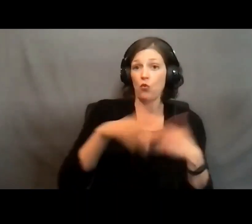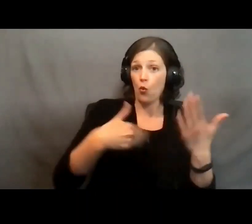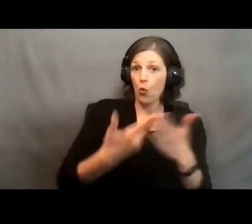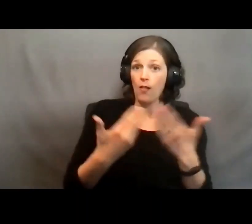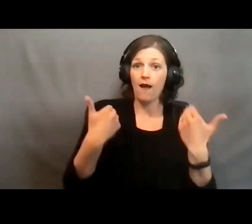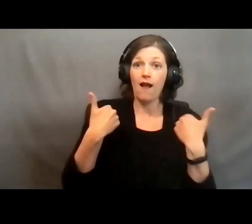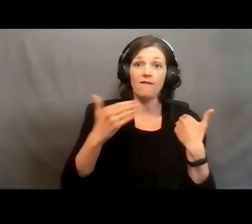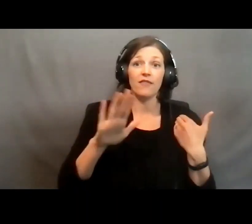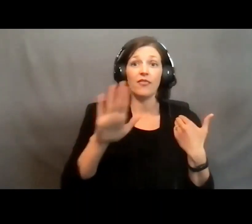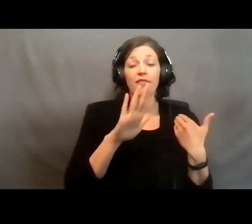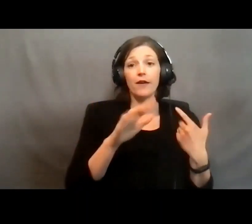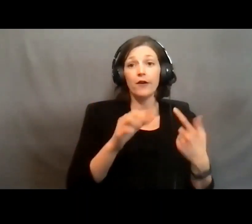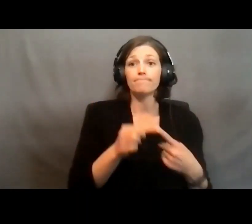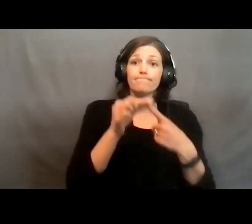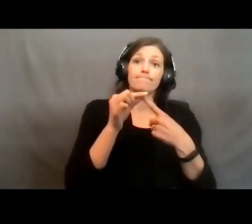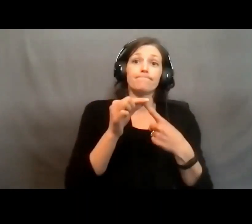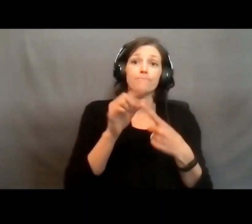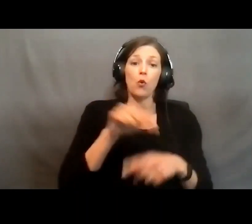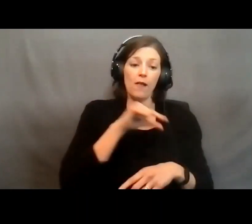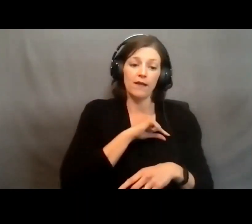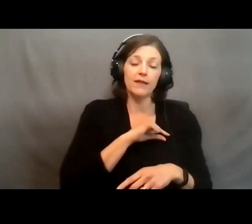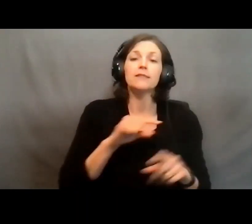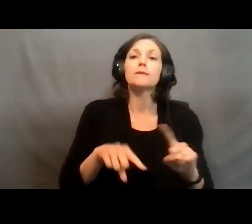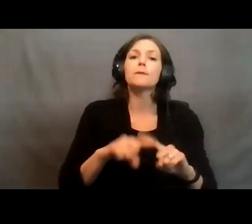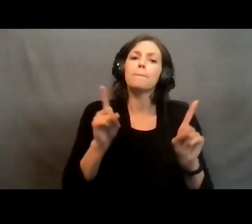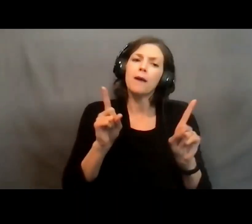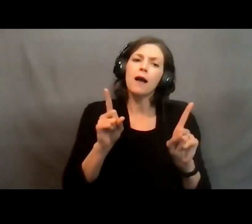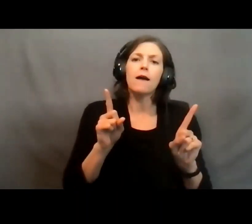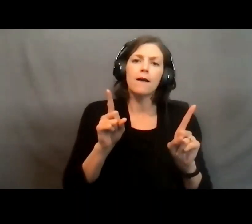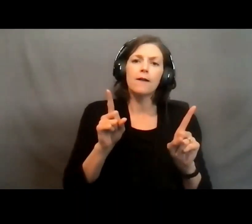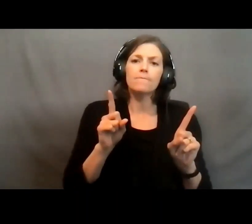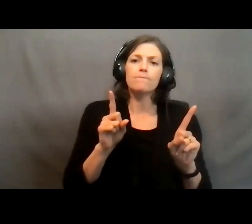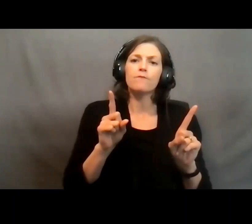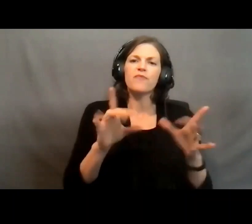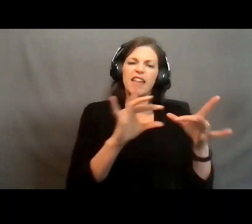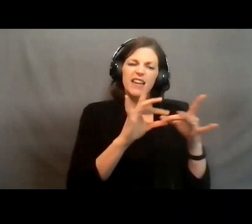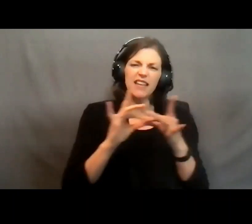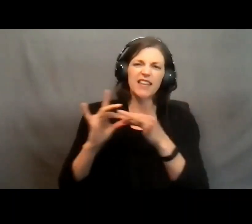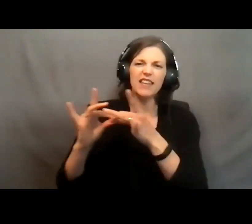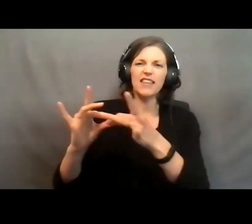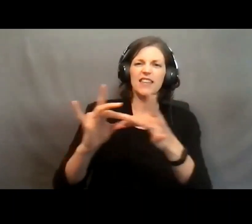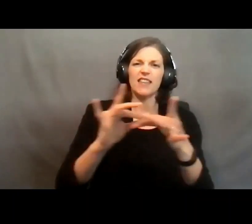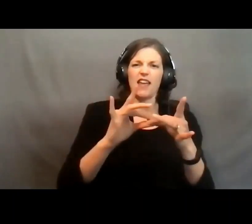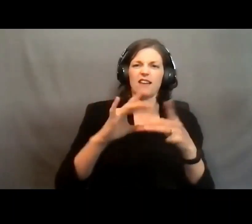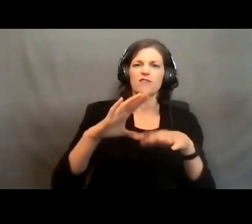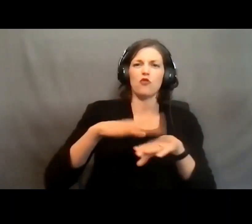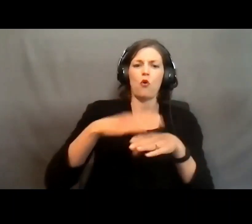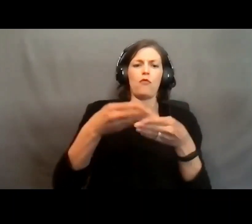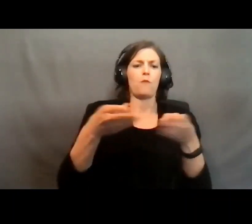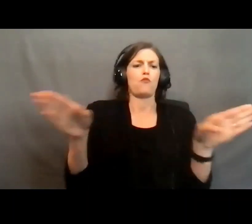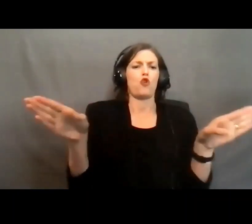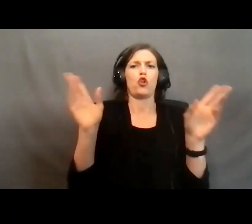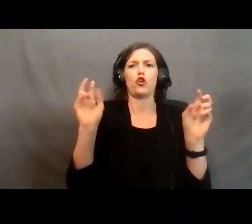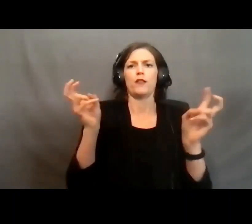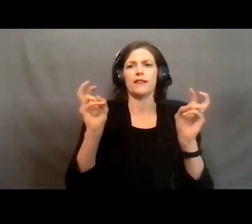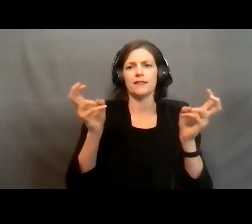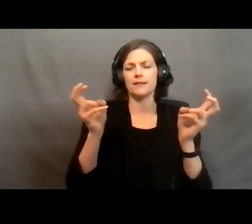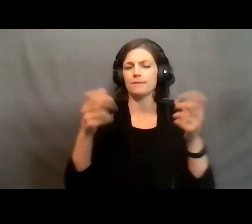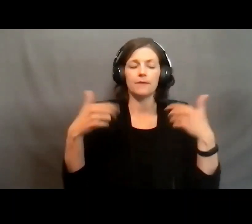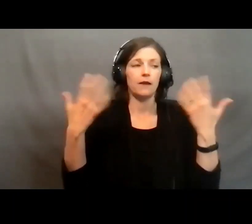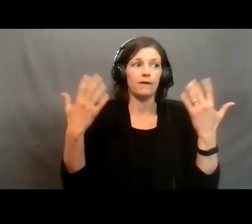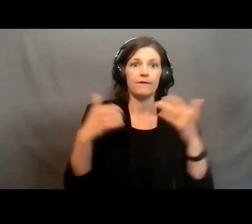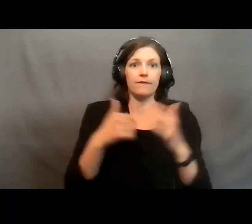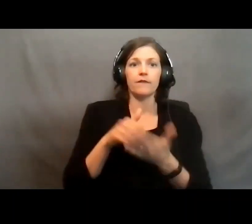qualities but they kind of connect around the 13:39:40 broader theme of school dropouts